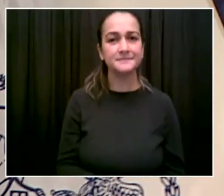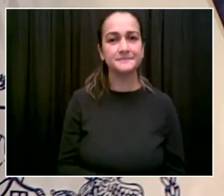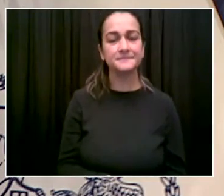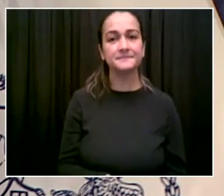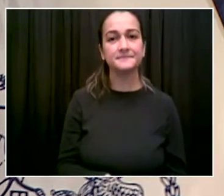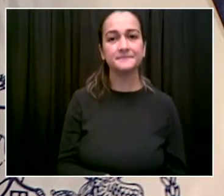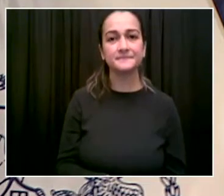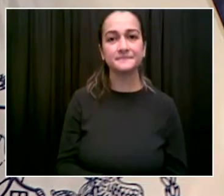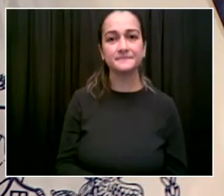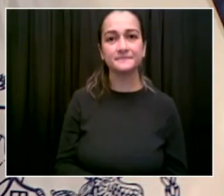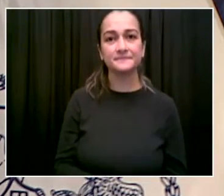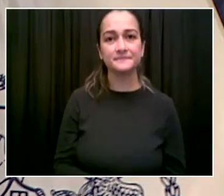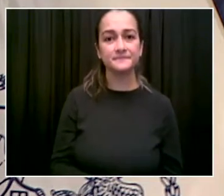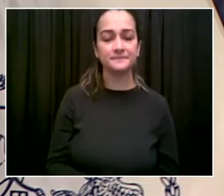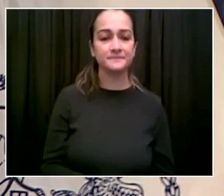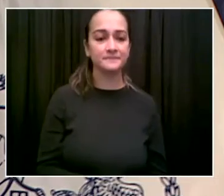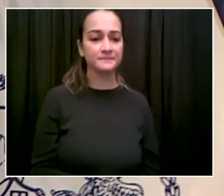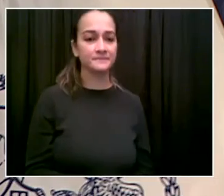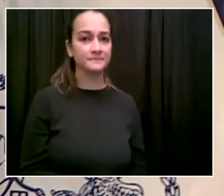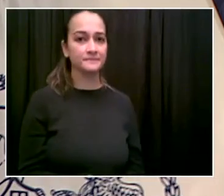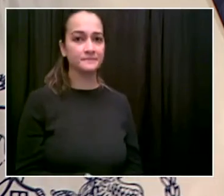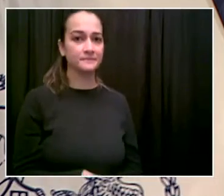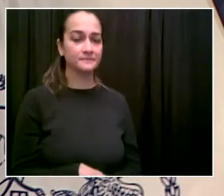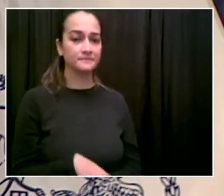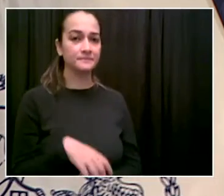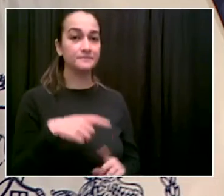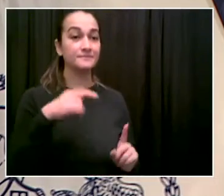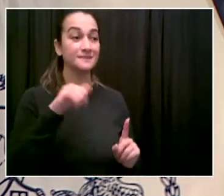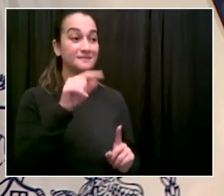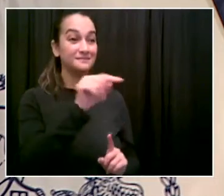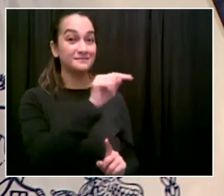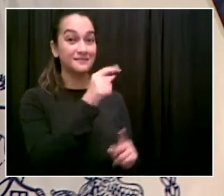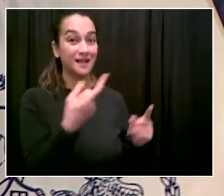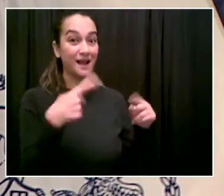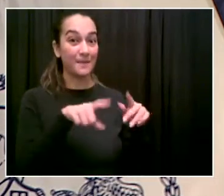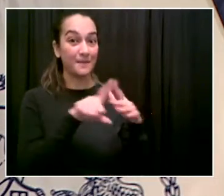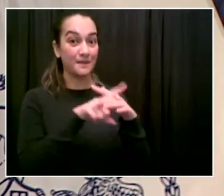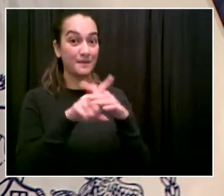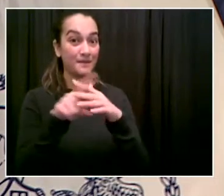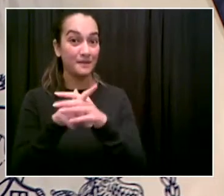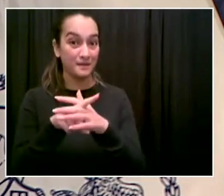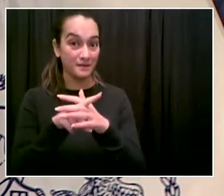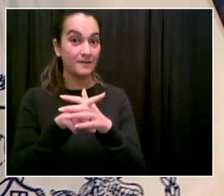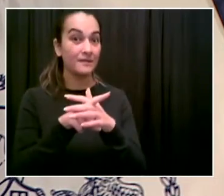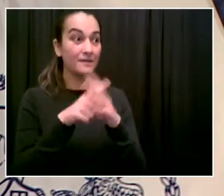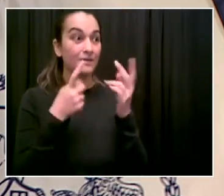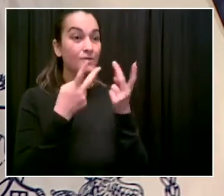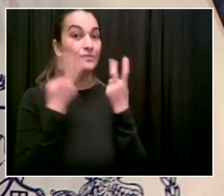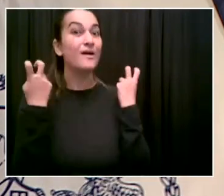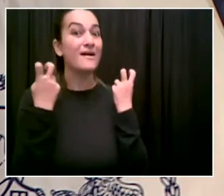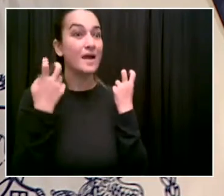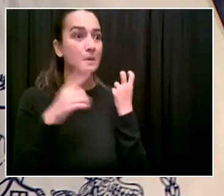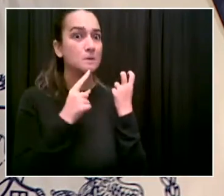NOW. GO AHEAD, JULIA. Reporter: GIVEN THAT THESE